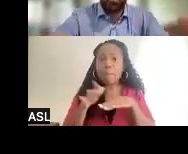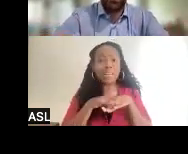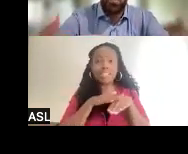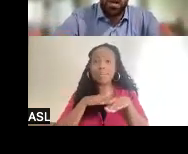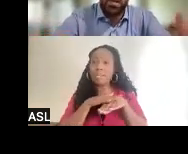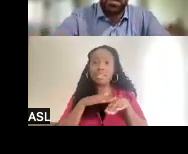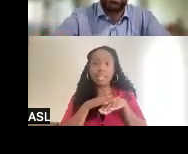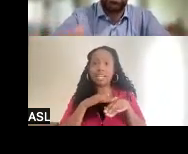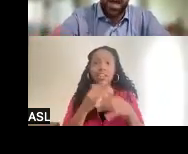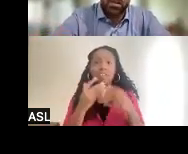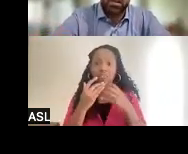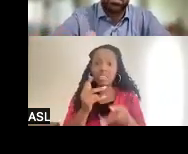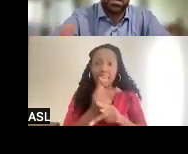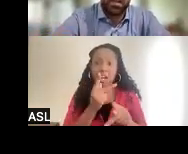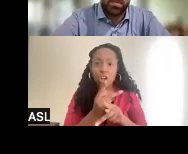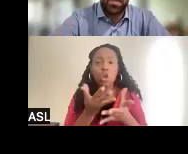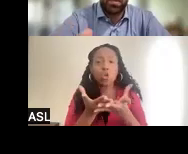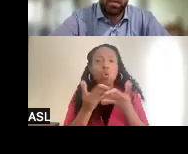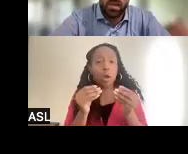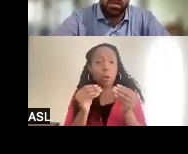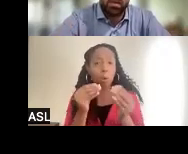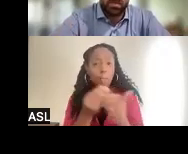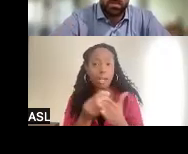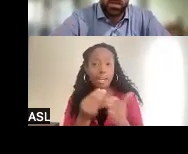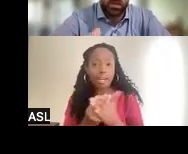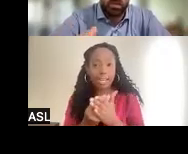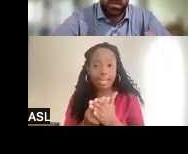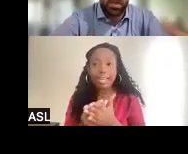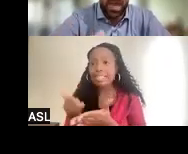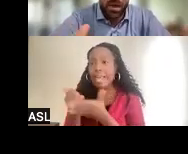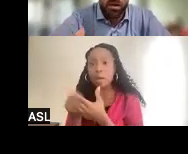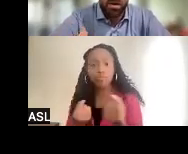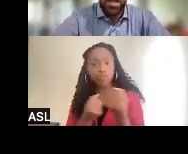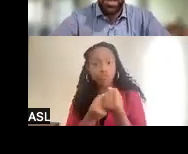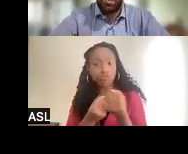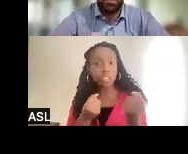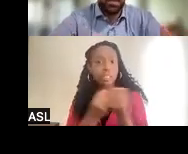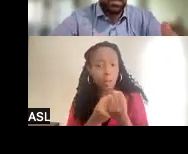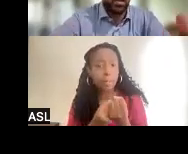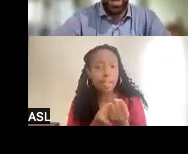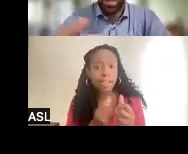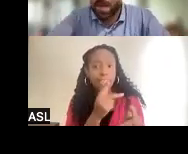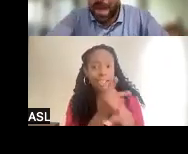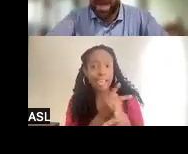will want additional dollars to supplement their monthly you know care and if they need a new iPad